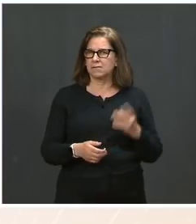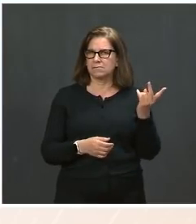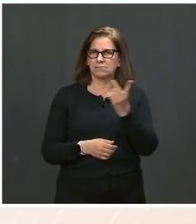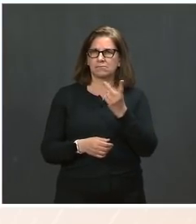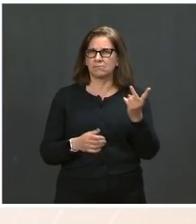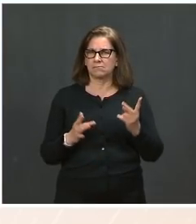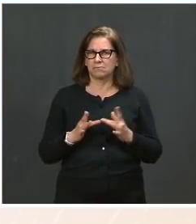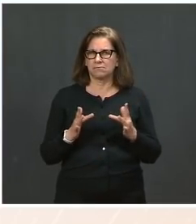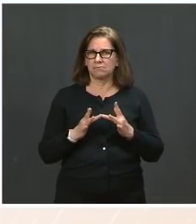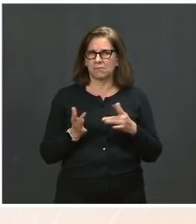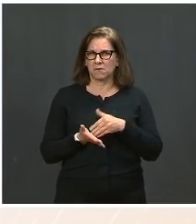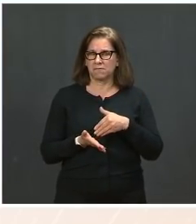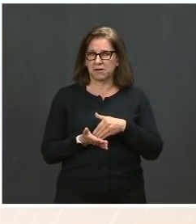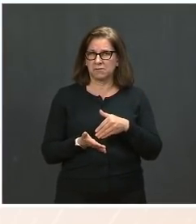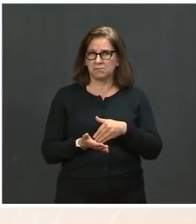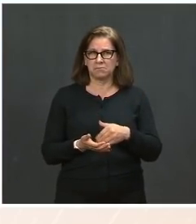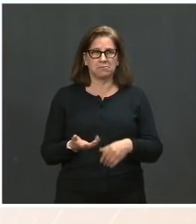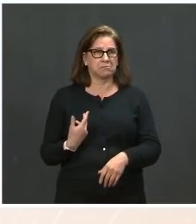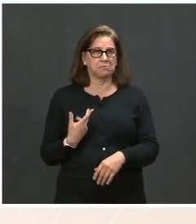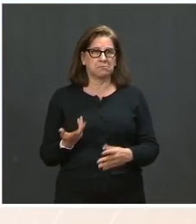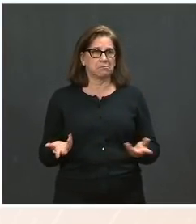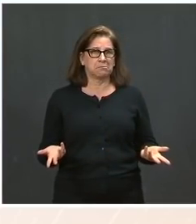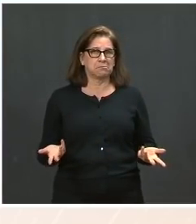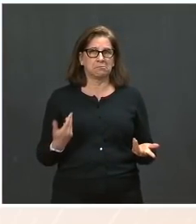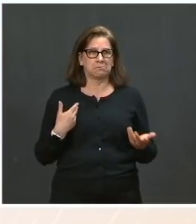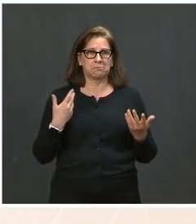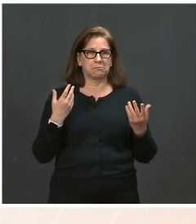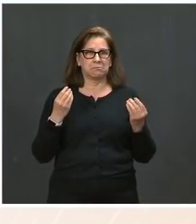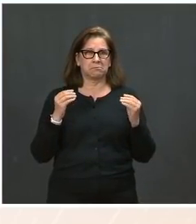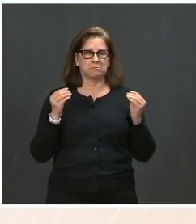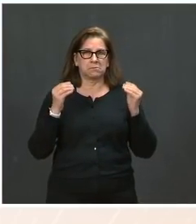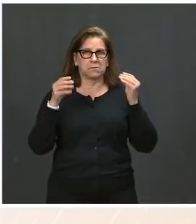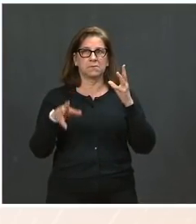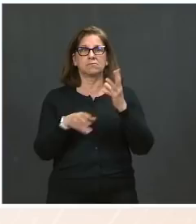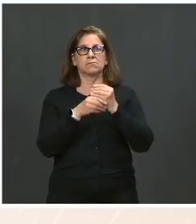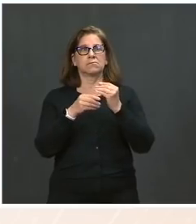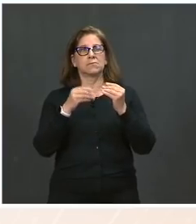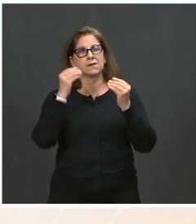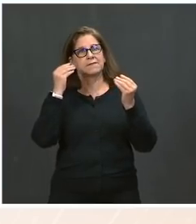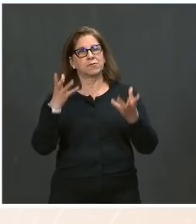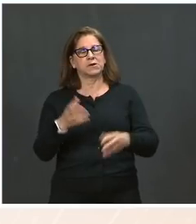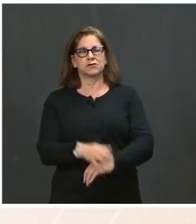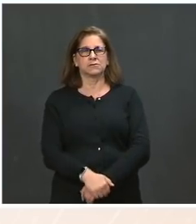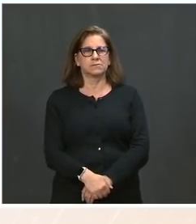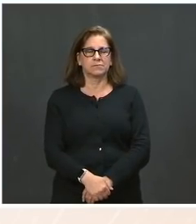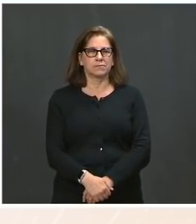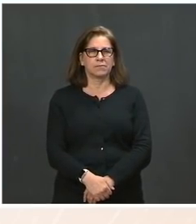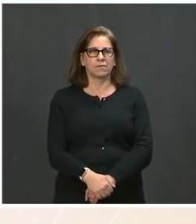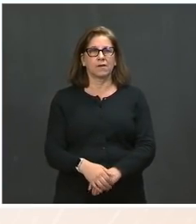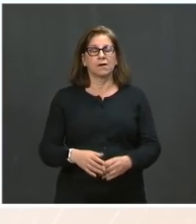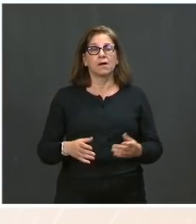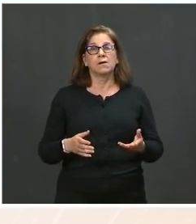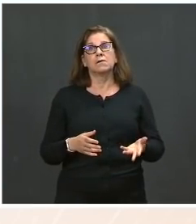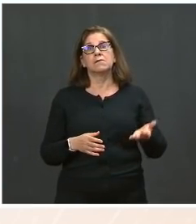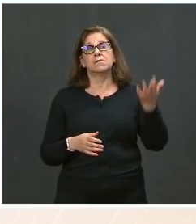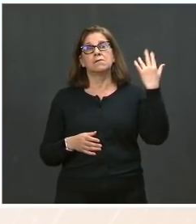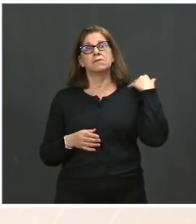Ms. Psaki: I don't have any additional contact to read out, aside from, I think, the last high-level contact was at the defense-minister level.